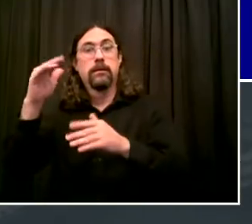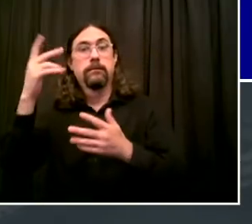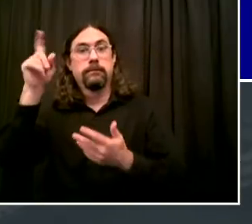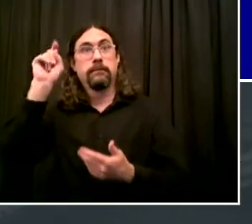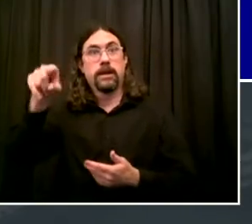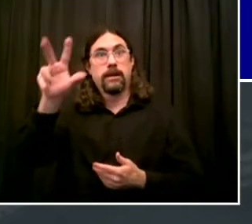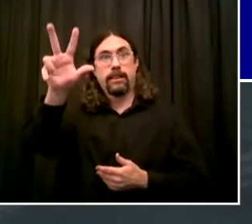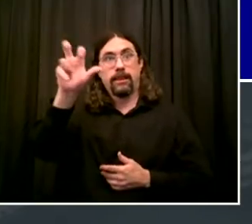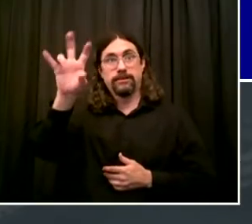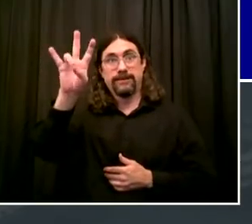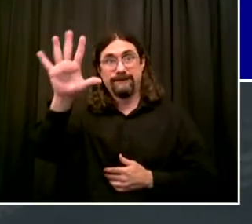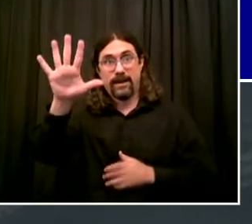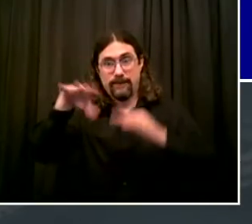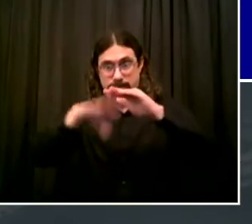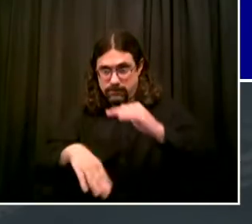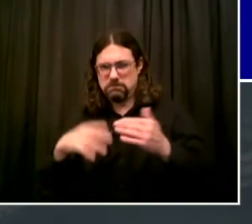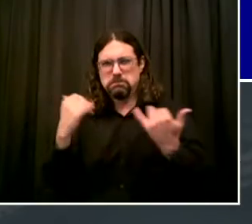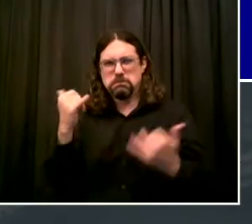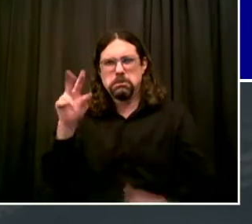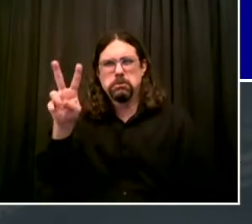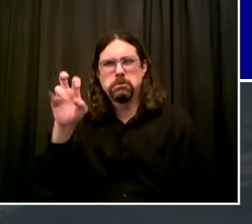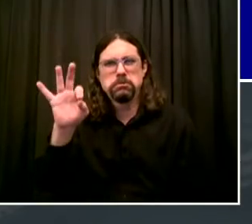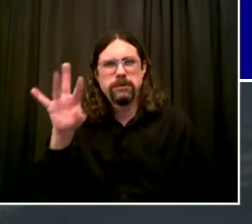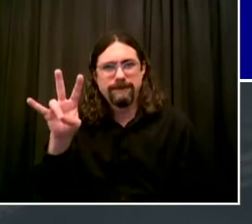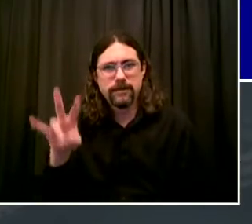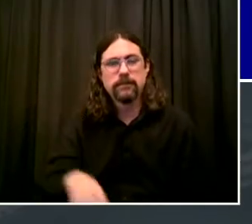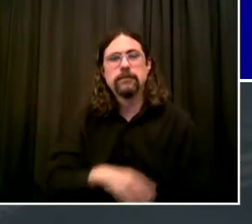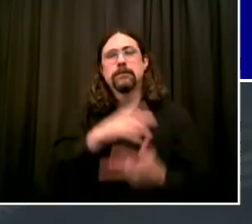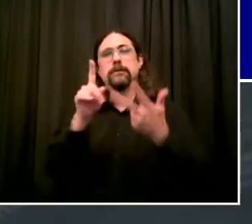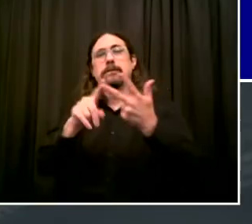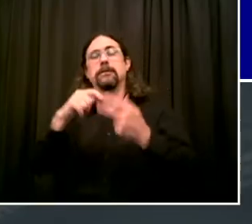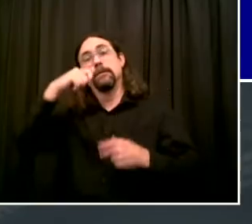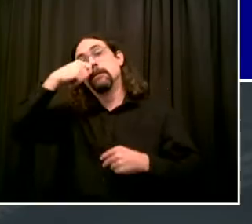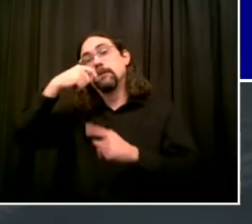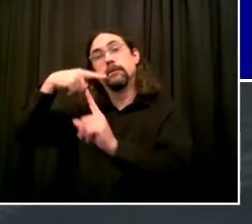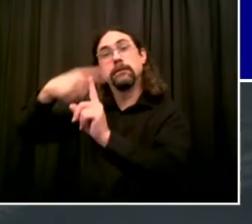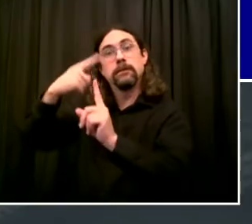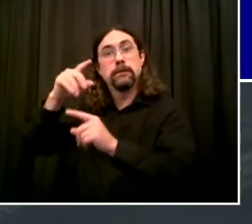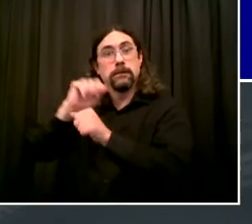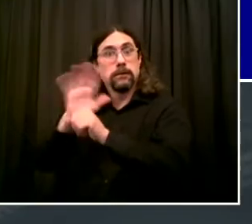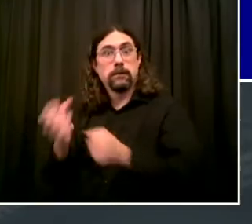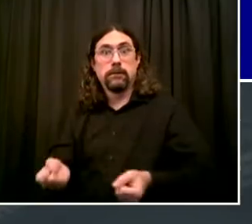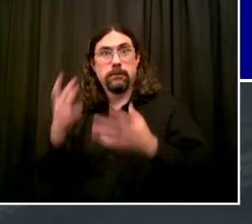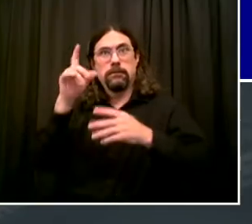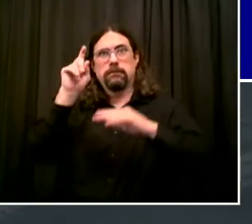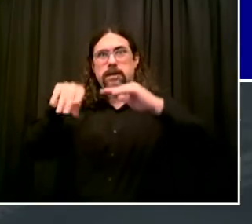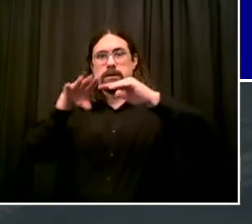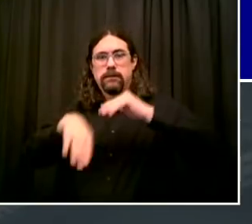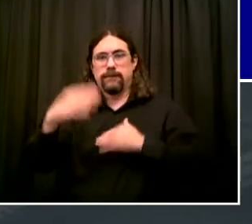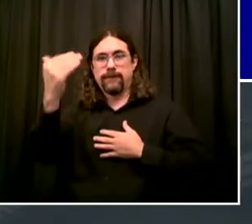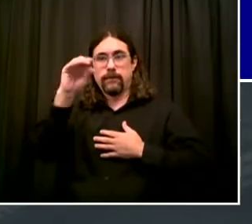THERE IS THE THRESHOLD 375 FOR